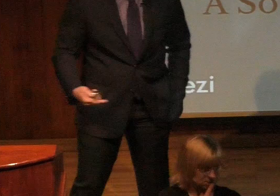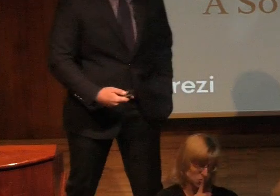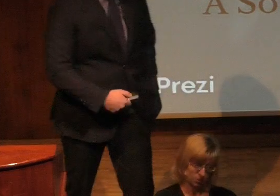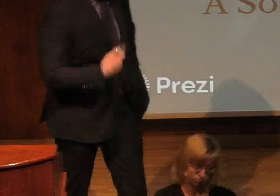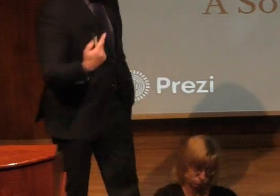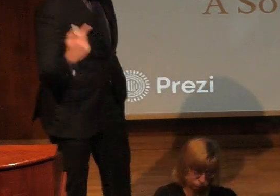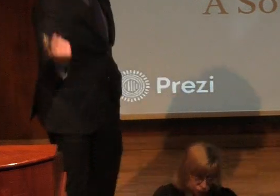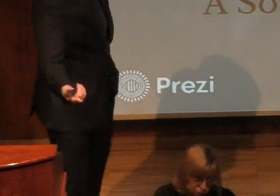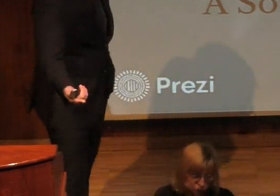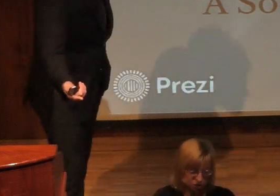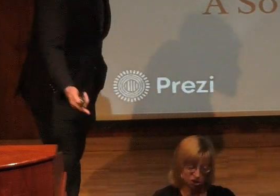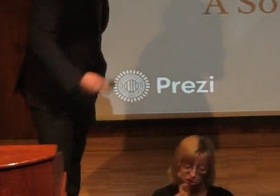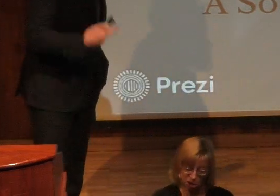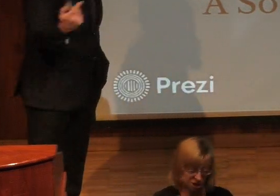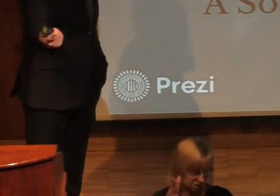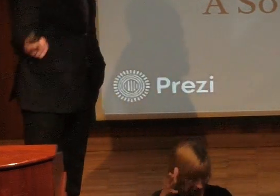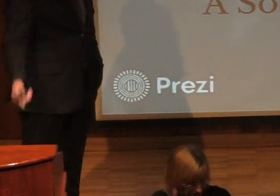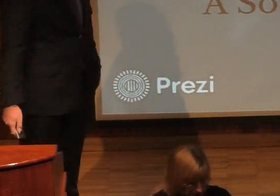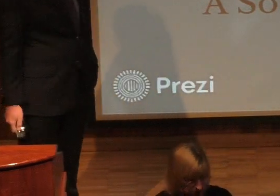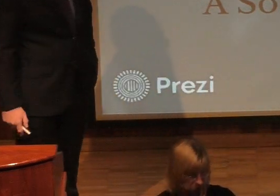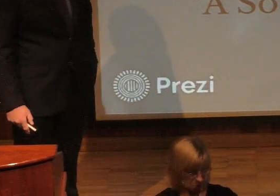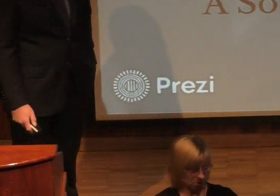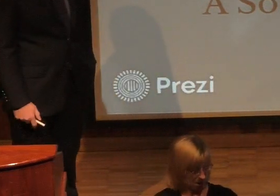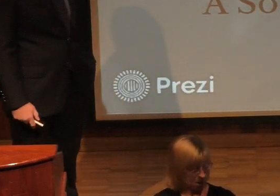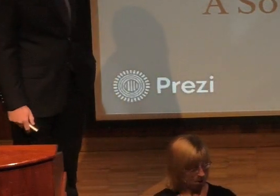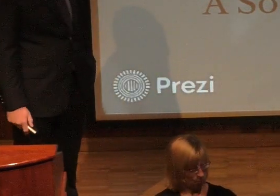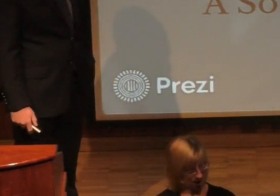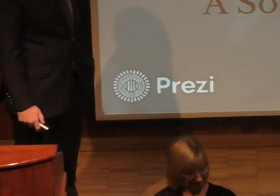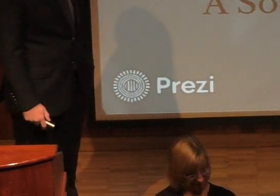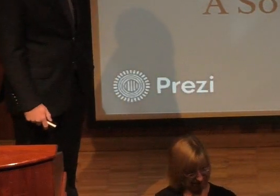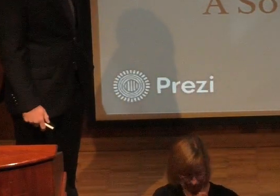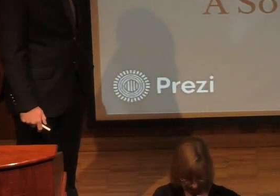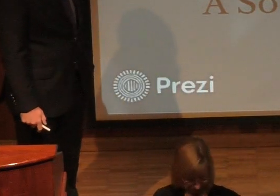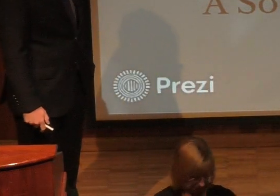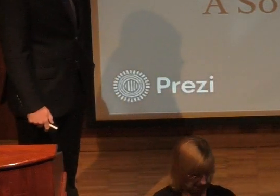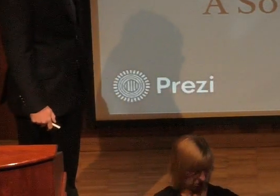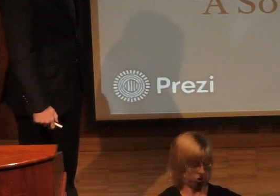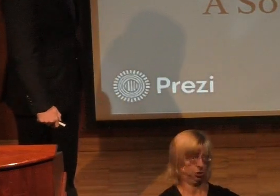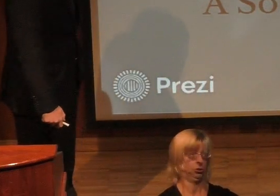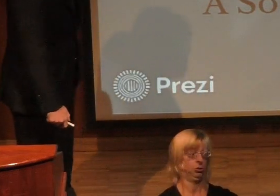or change their present to be something drastically different.